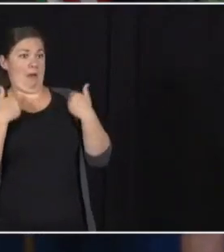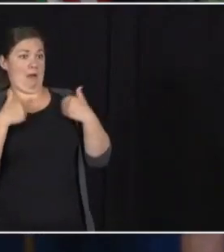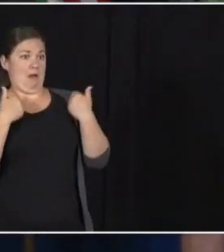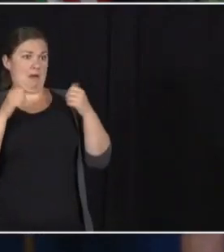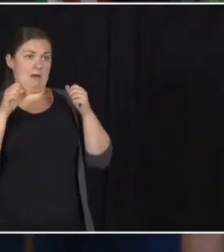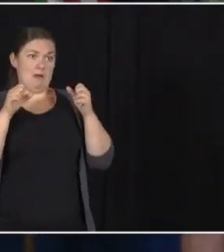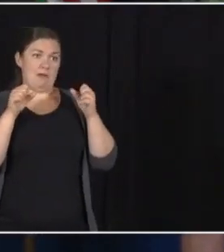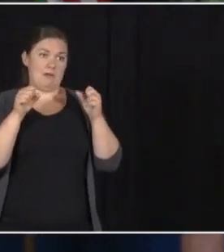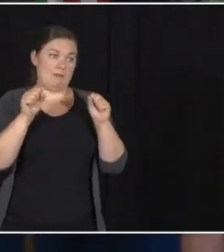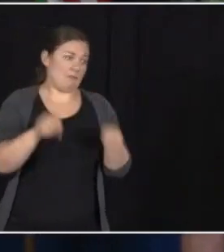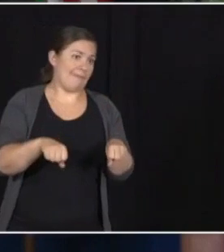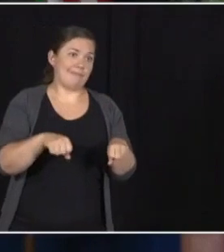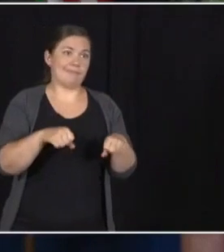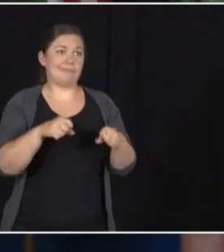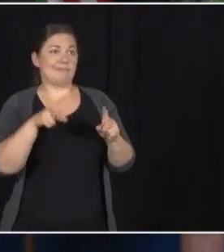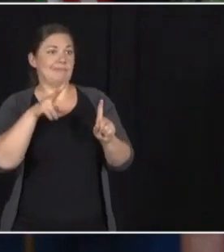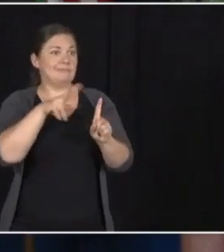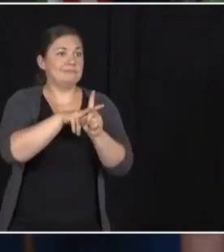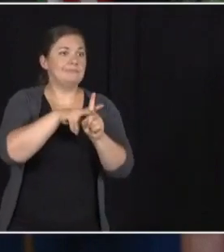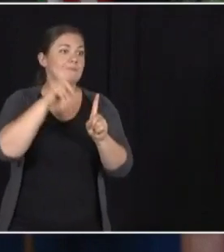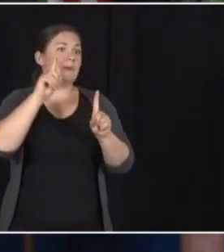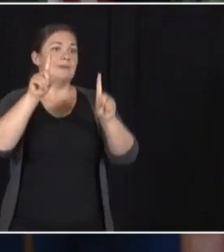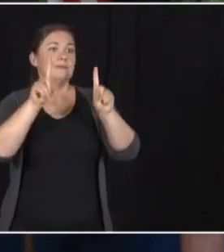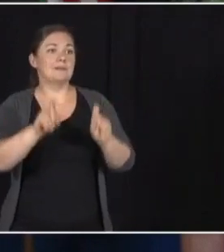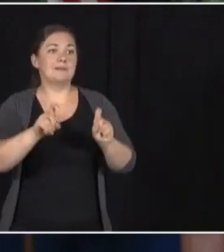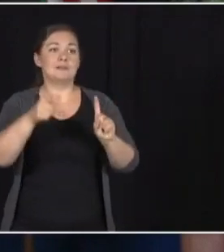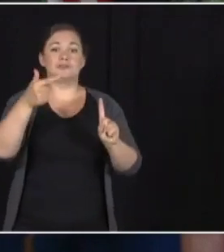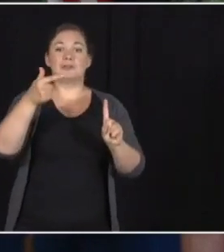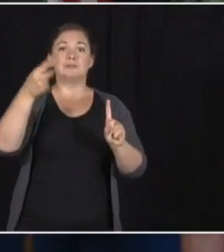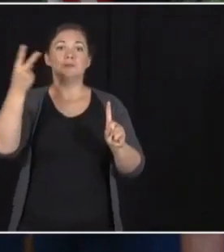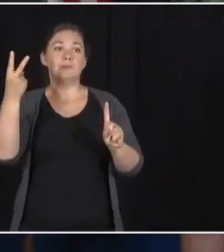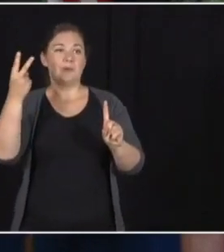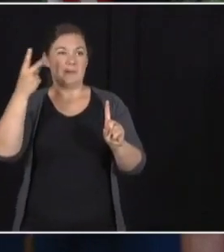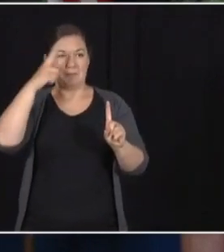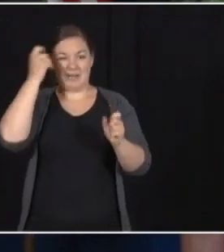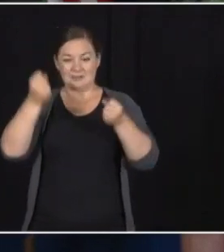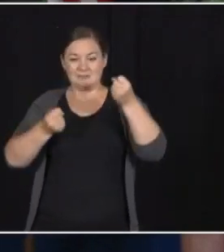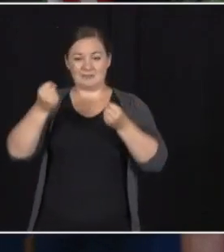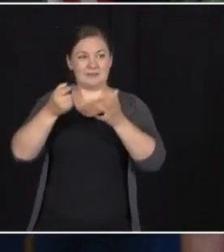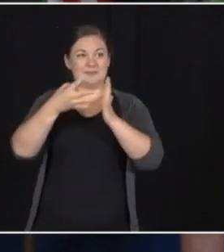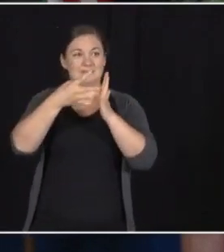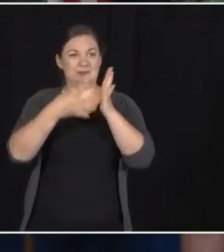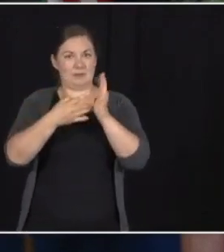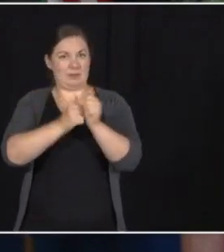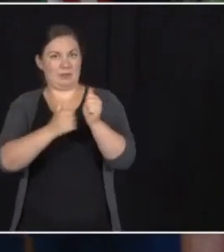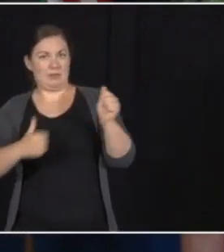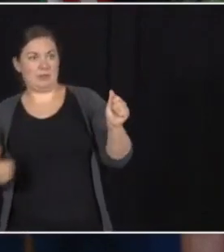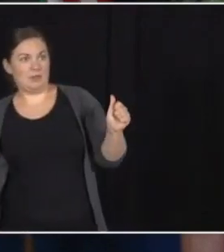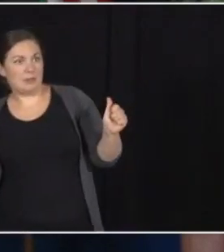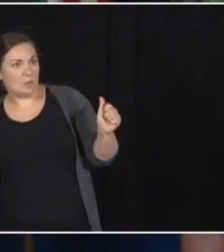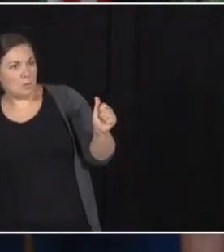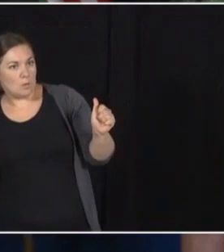We're wondering when people in this province, young people especially, will be able to book once again tests for their G2 energy and at